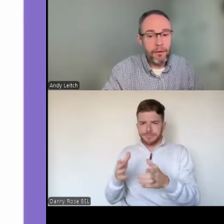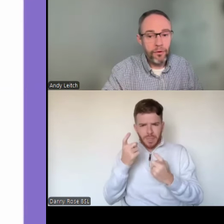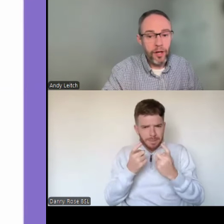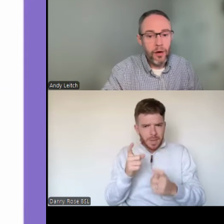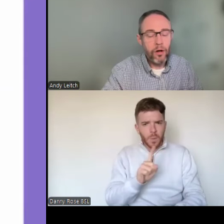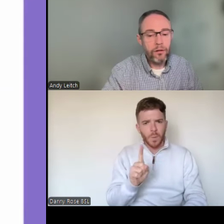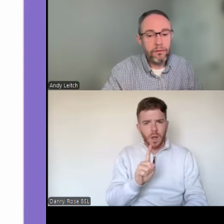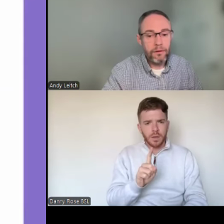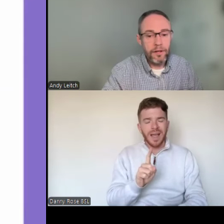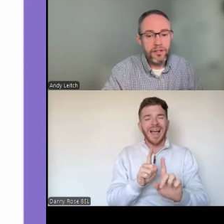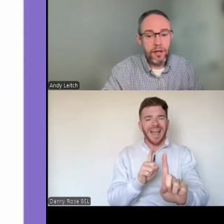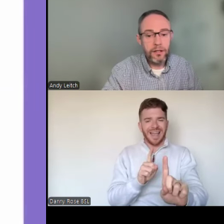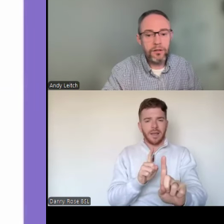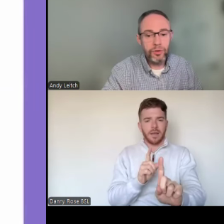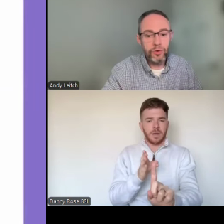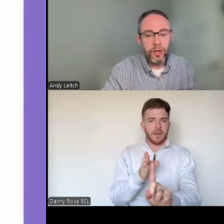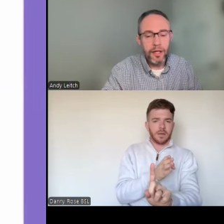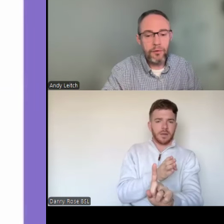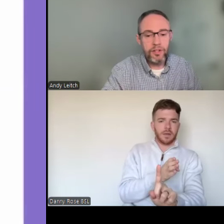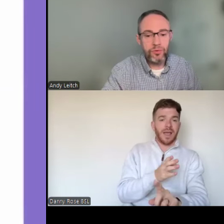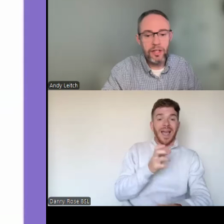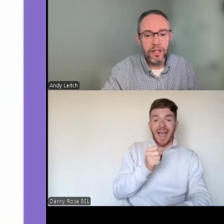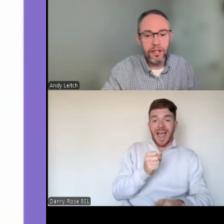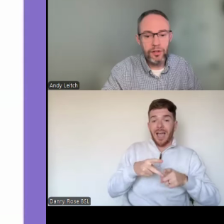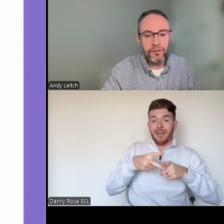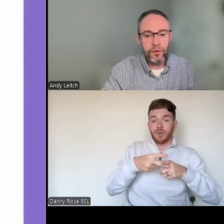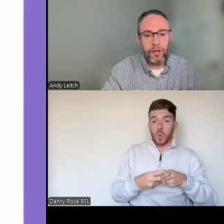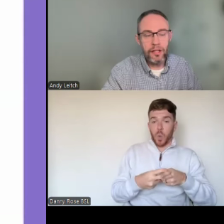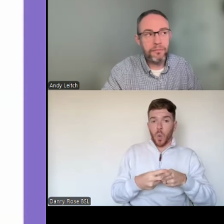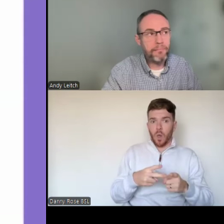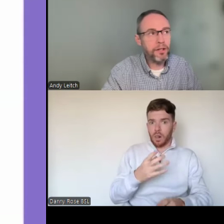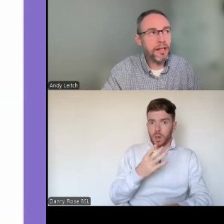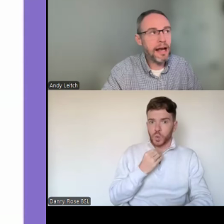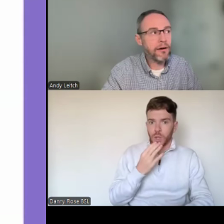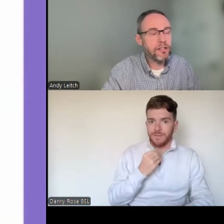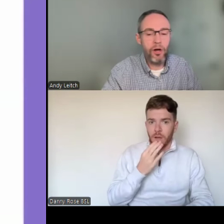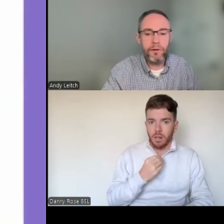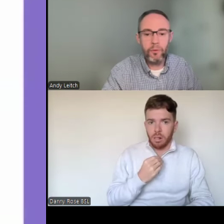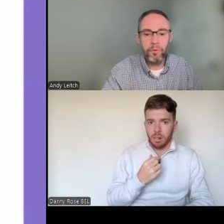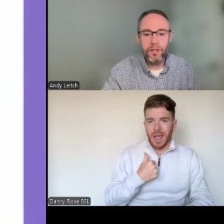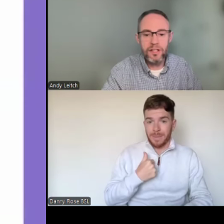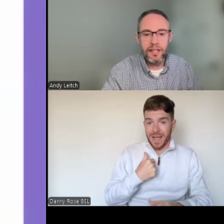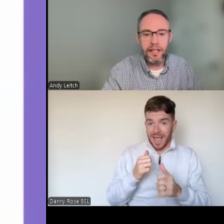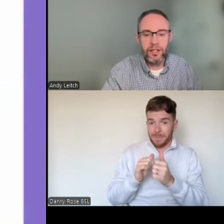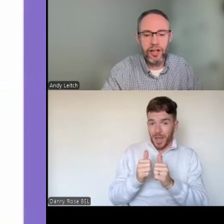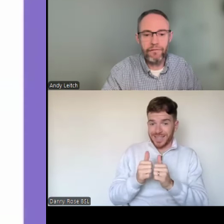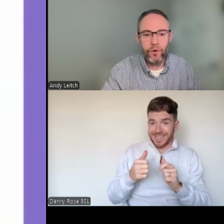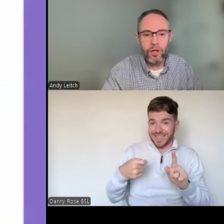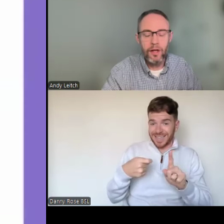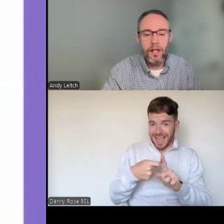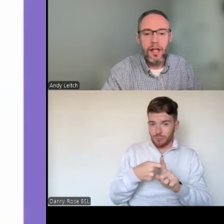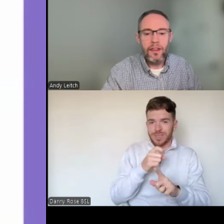Before I go on, there's a little tool here, which is really useful. My buddy, Karys, I'm hoping will put this link in the chat for you.